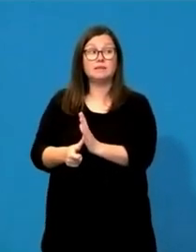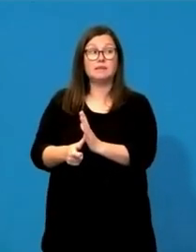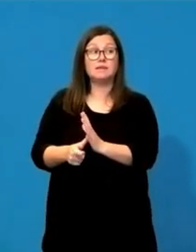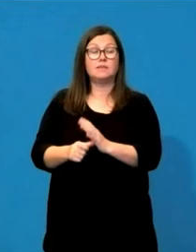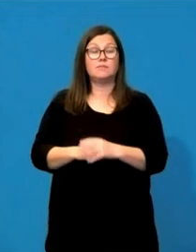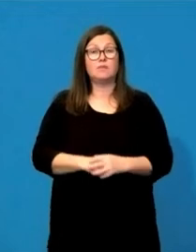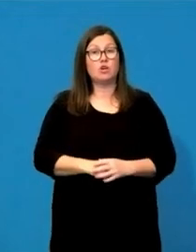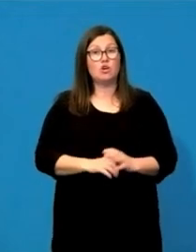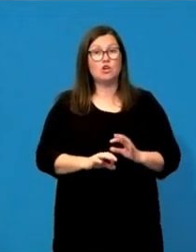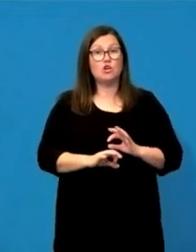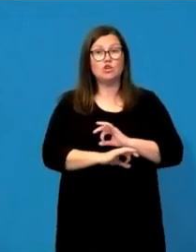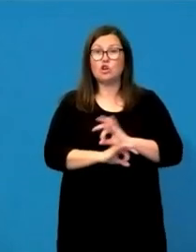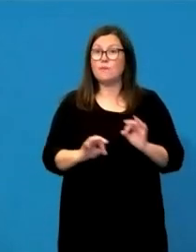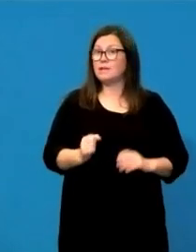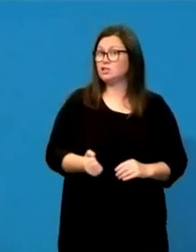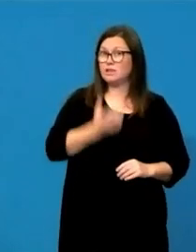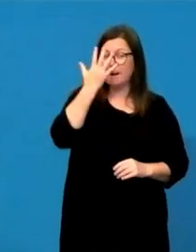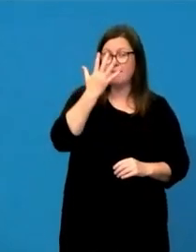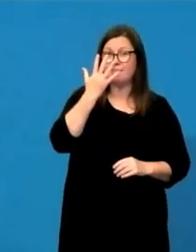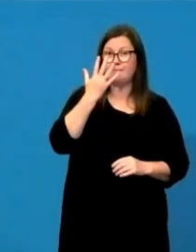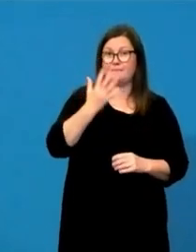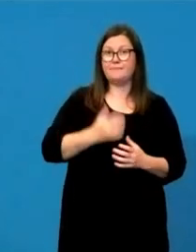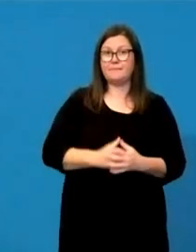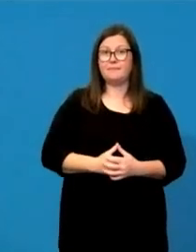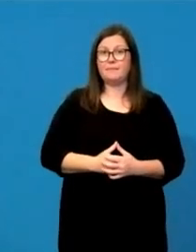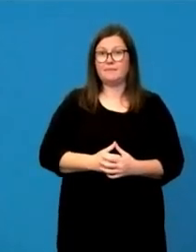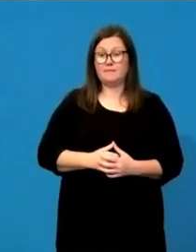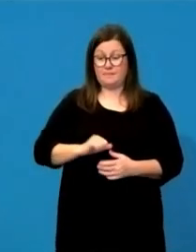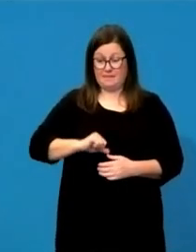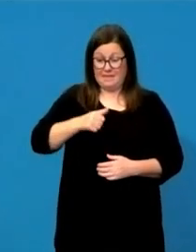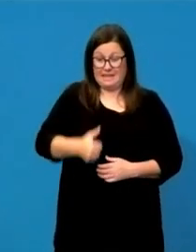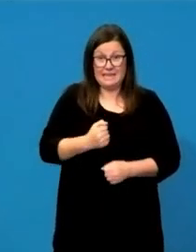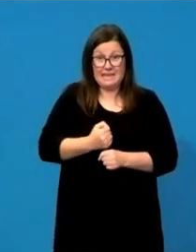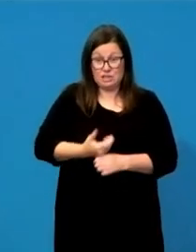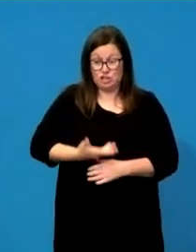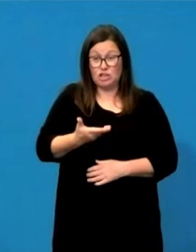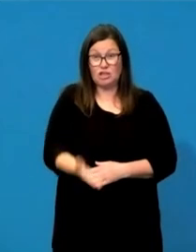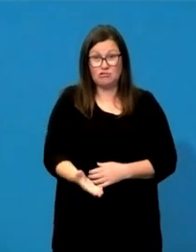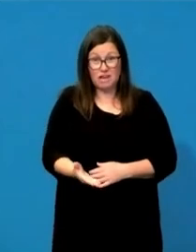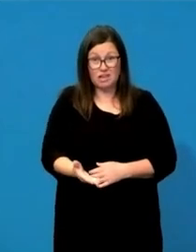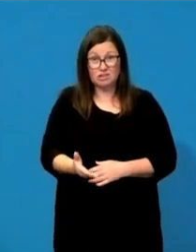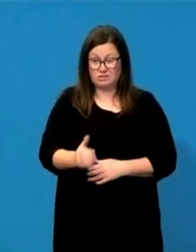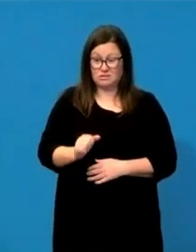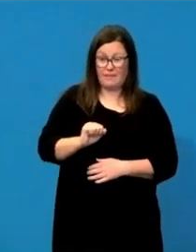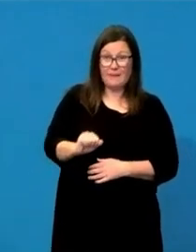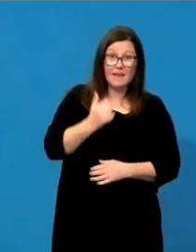Because when it comes to your kids, they are your next generation. They're the ones that have to follow in your footsteps, and then they lead the next